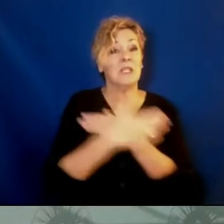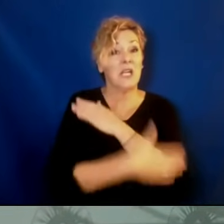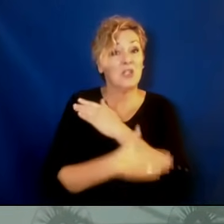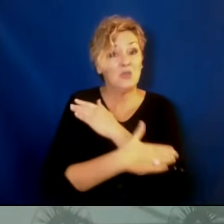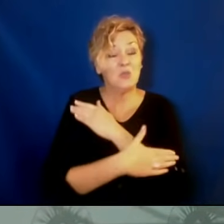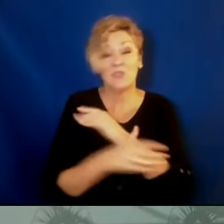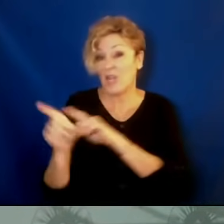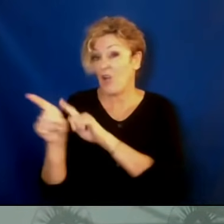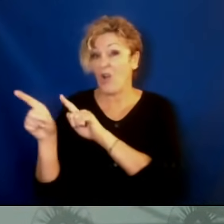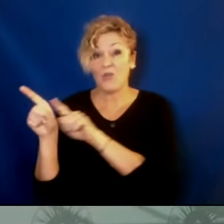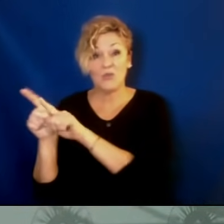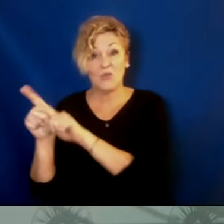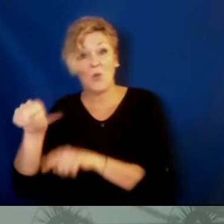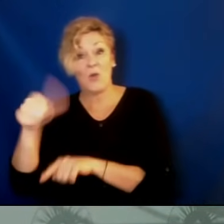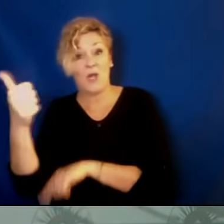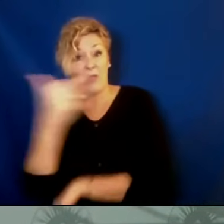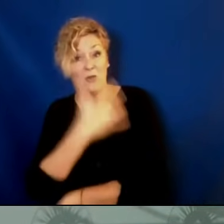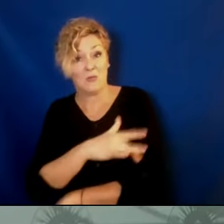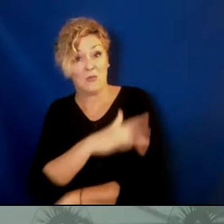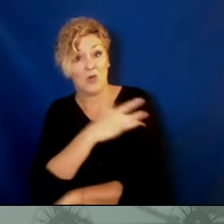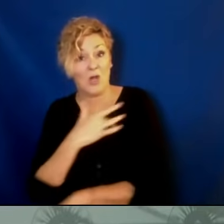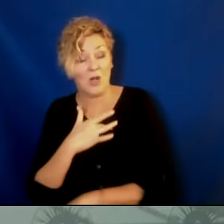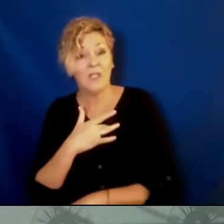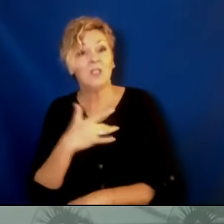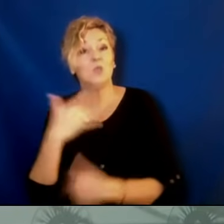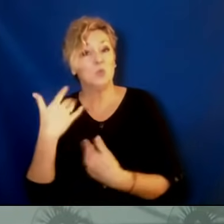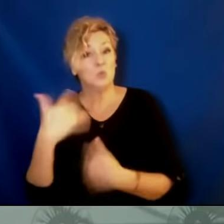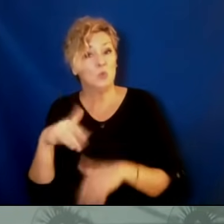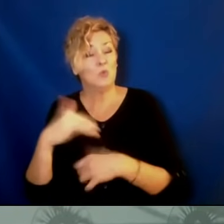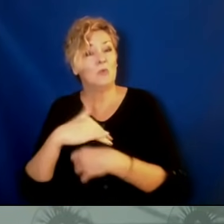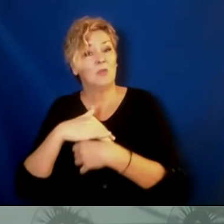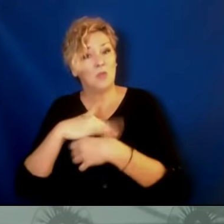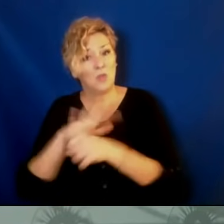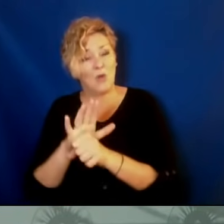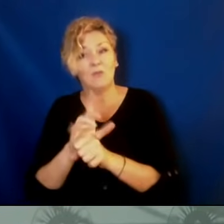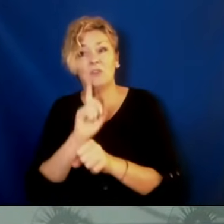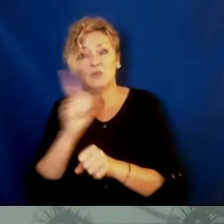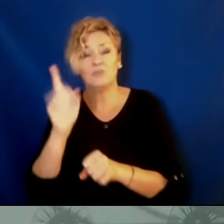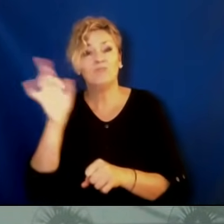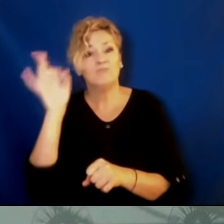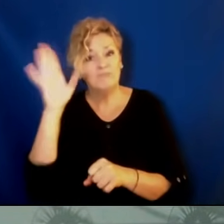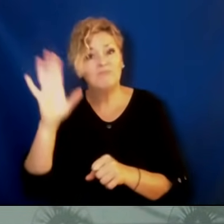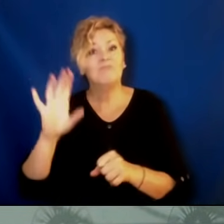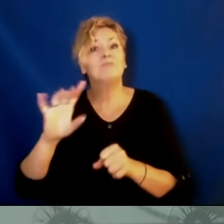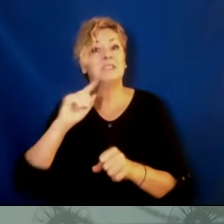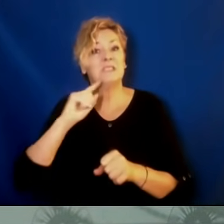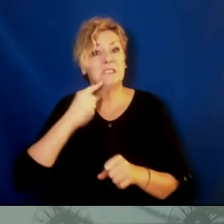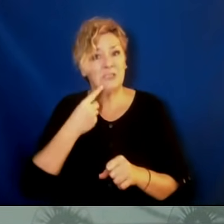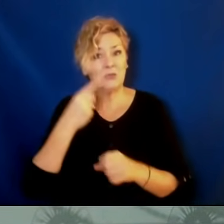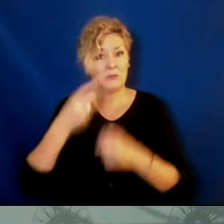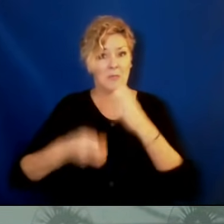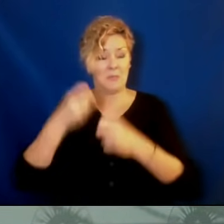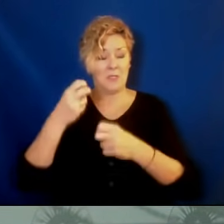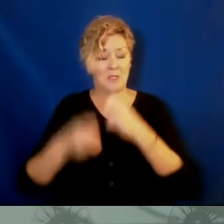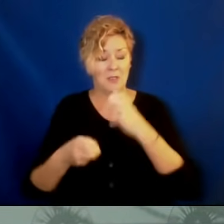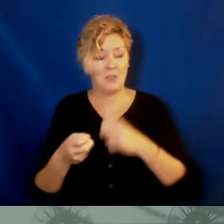as you know, British Columbia took the lead in Canada on this question because of the seriousness of which we take this issue,